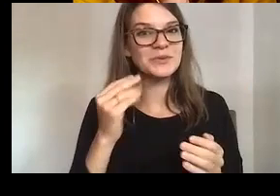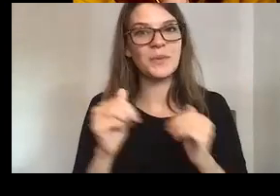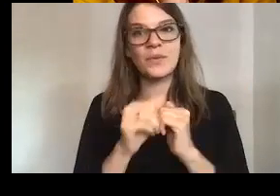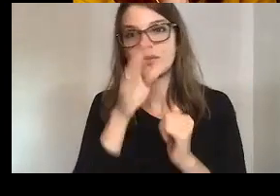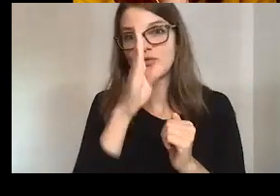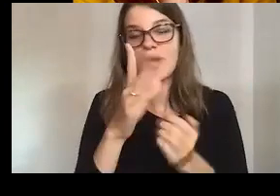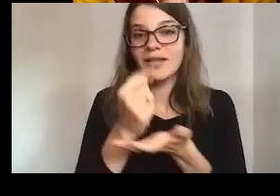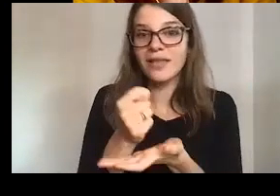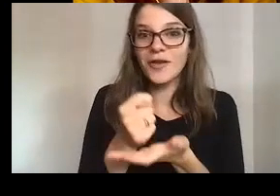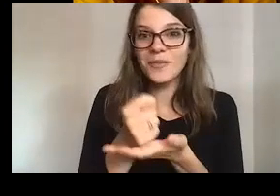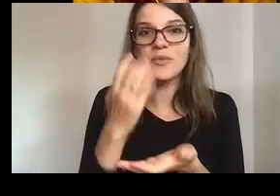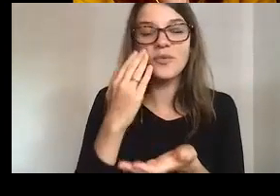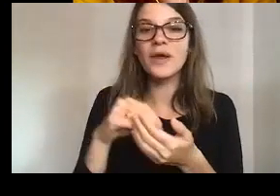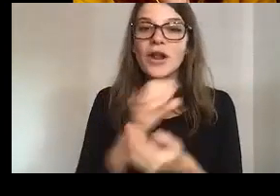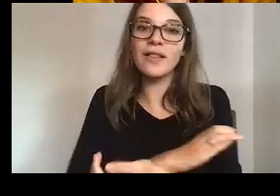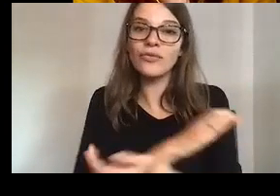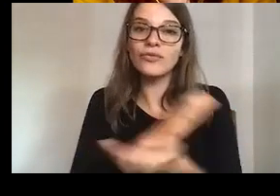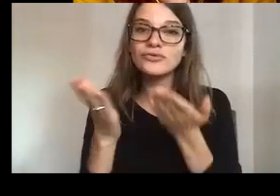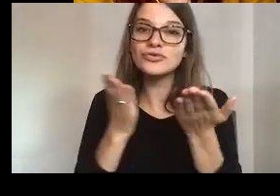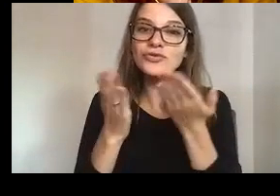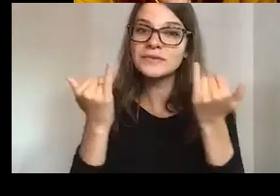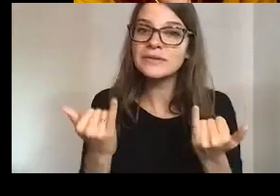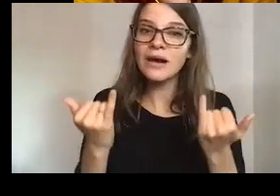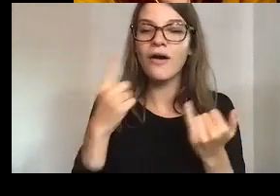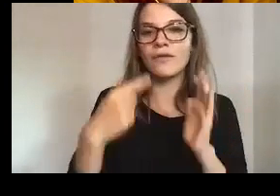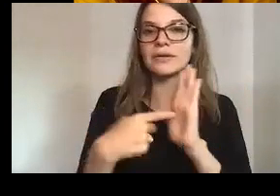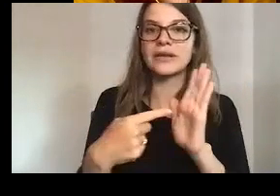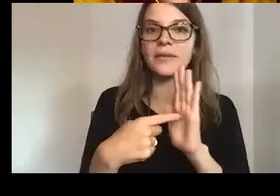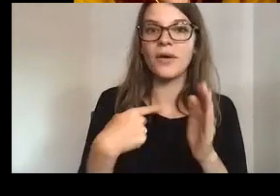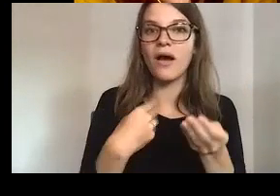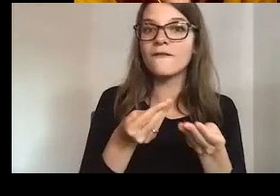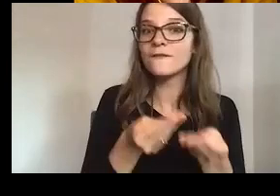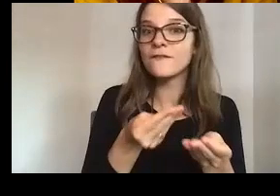know within our clinical services for example our feeding services or some of our behavior services